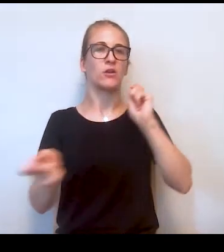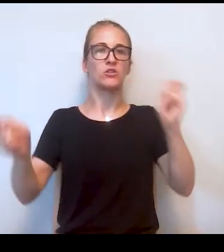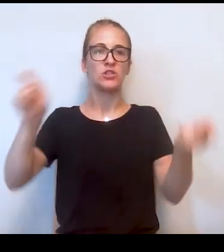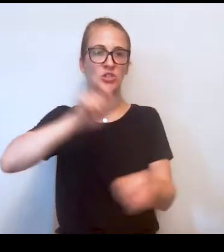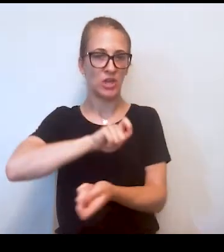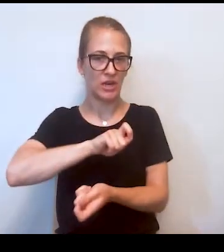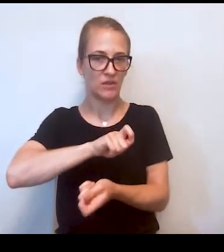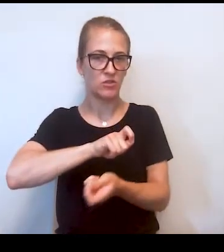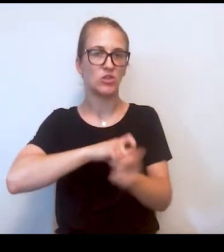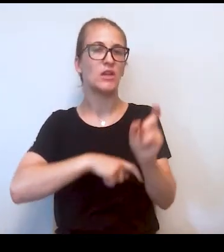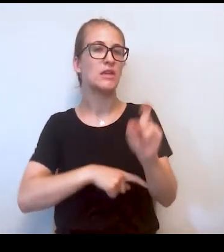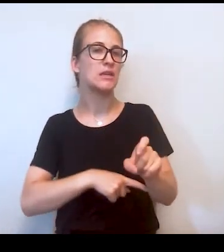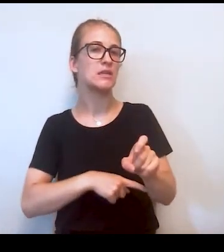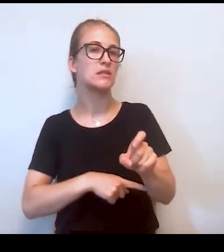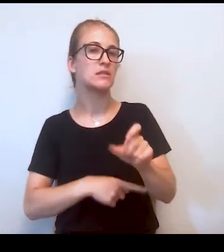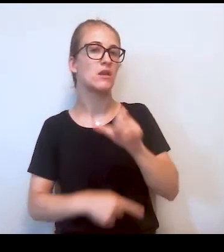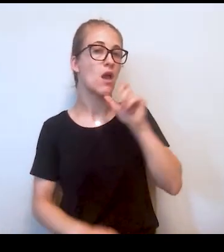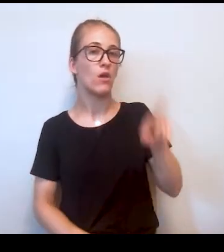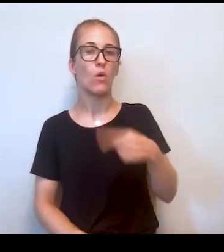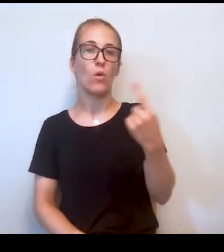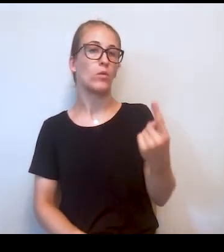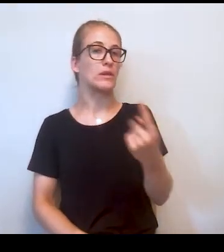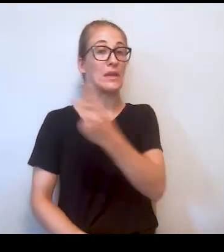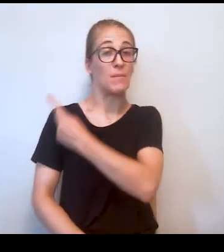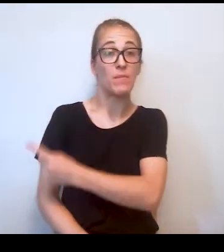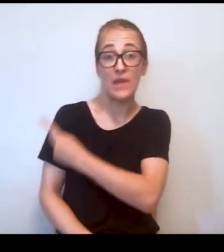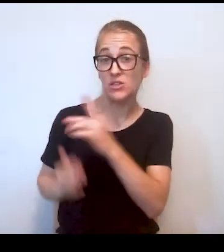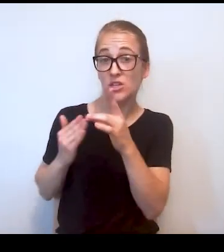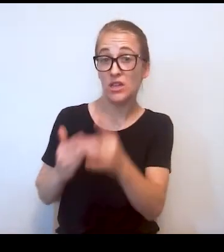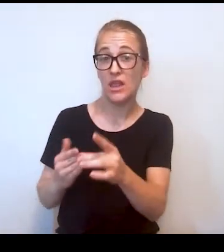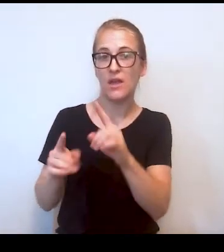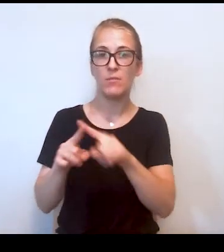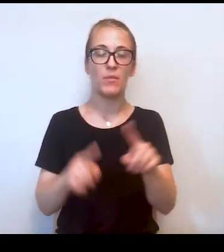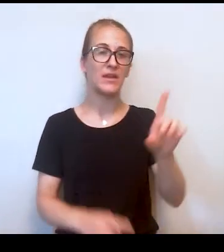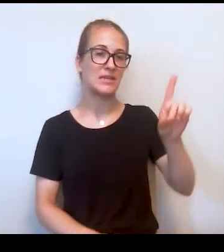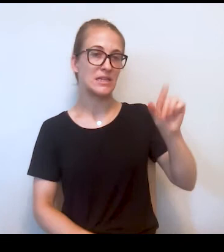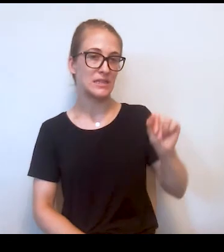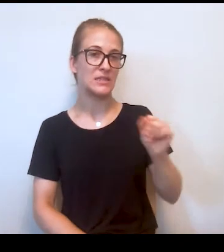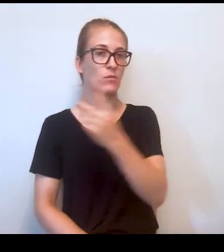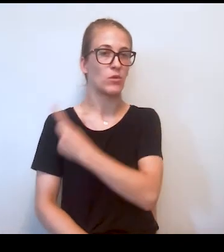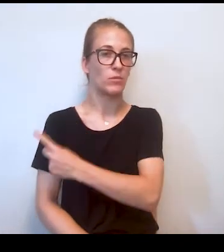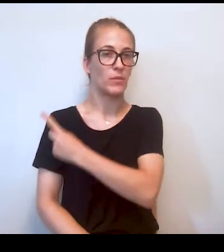As long as medical experts who are working from that eugenic lineage